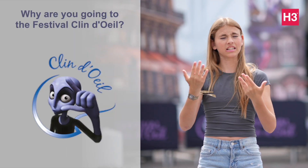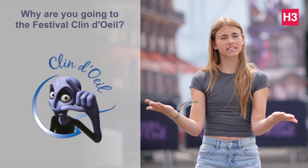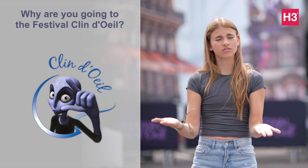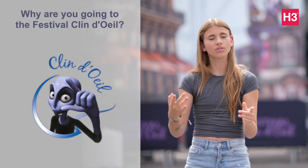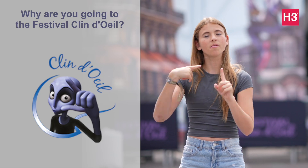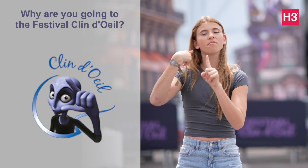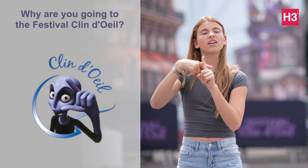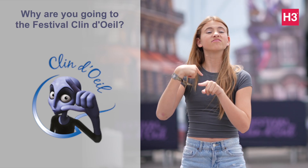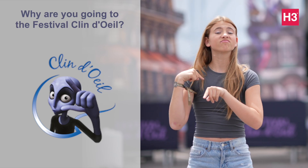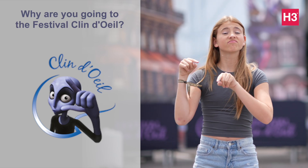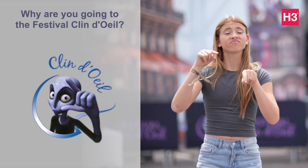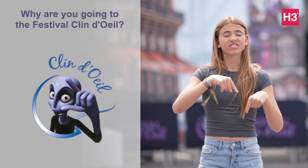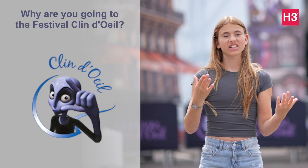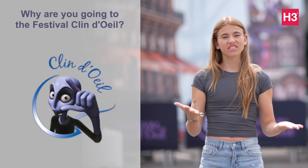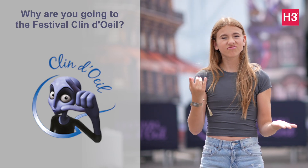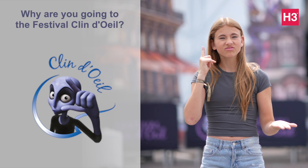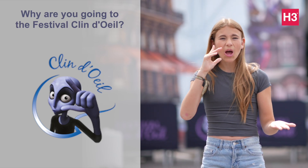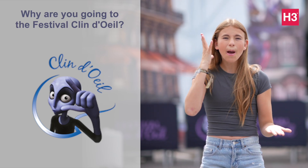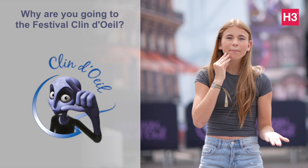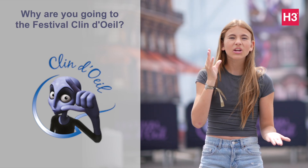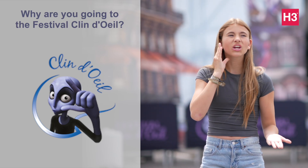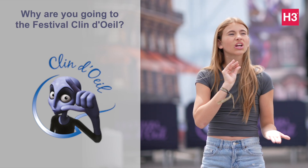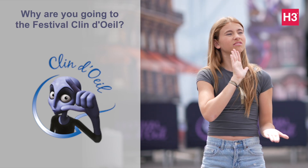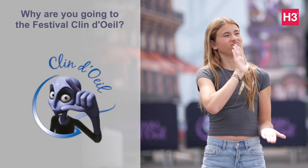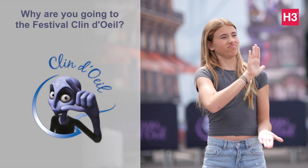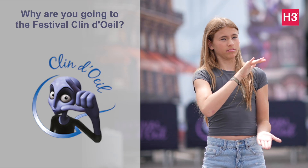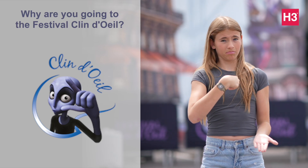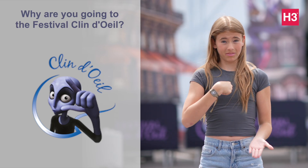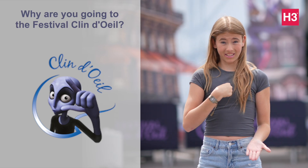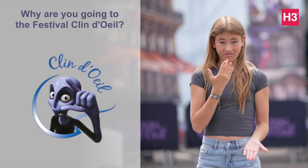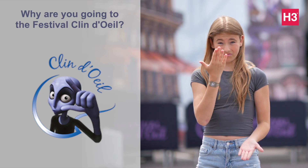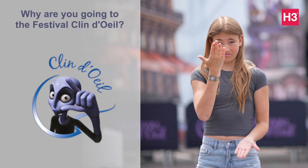I’m here as a volunteer to gain valuable experience.